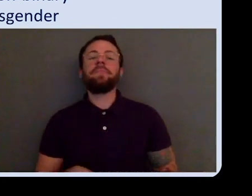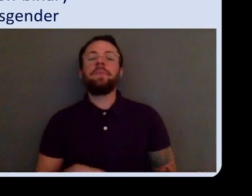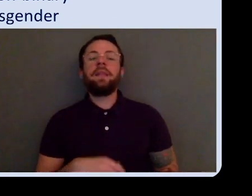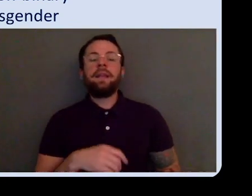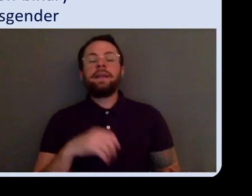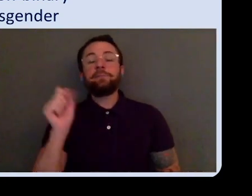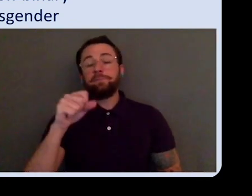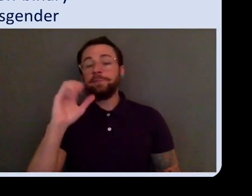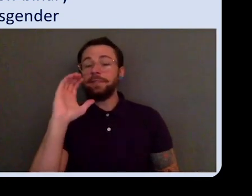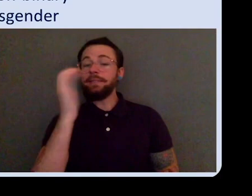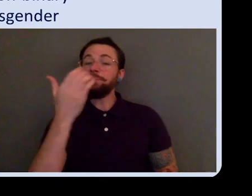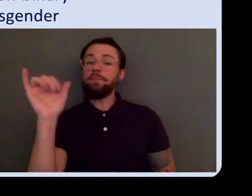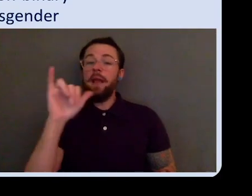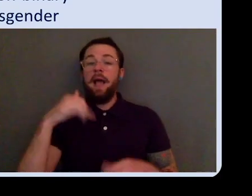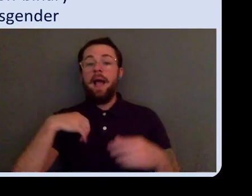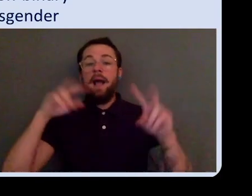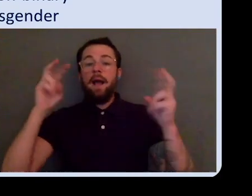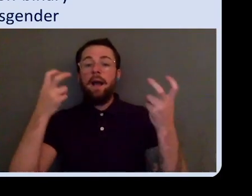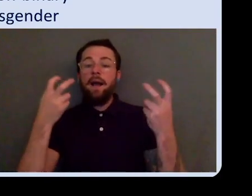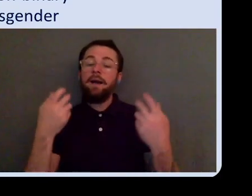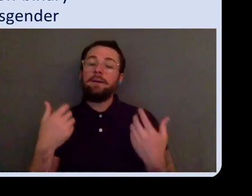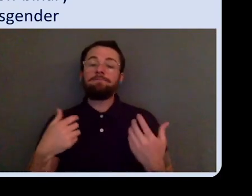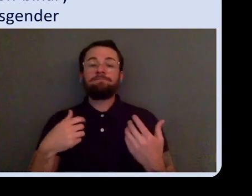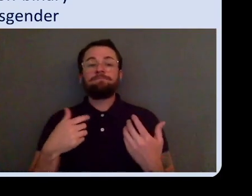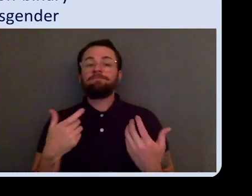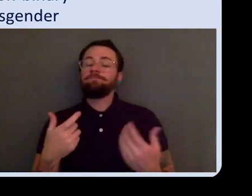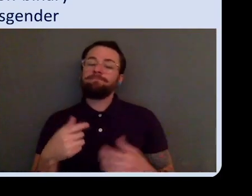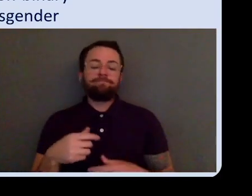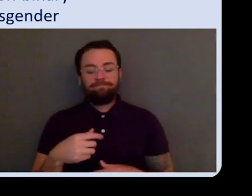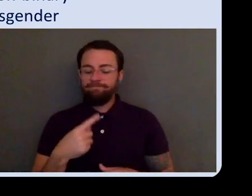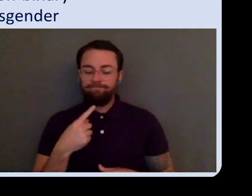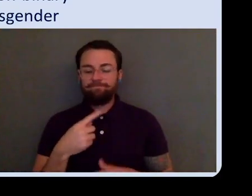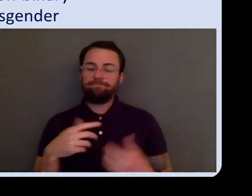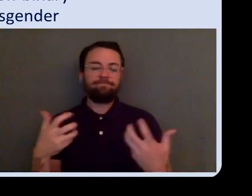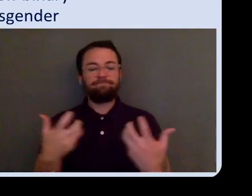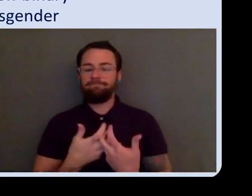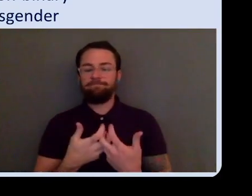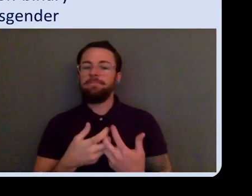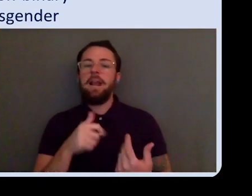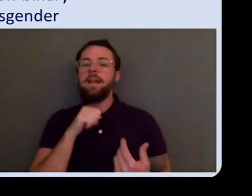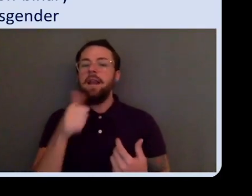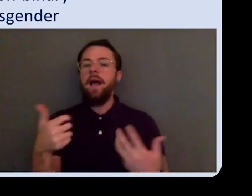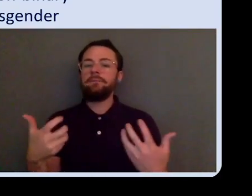does not match their sex.